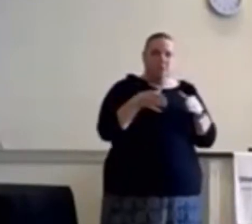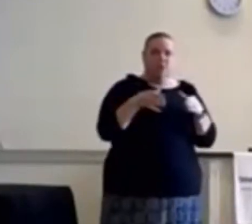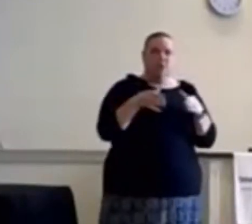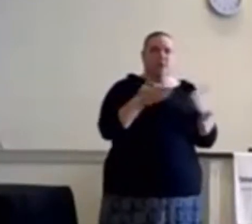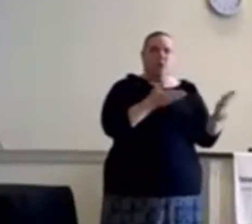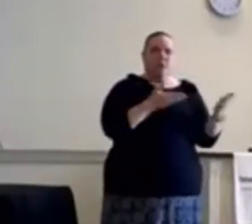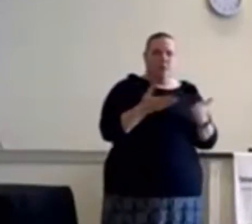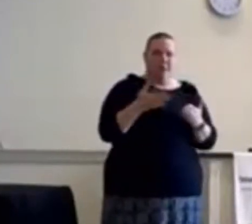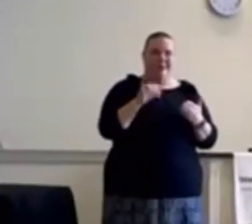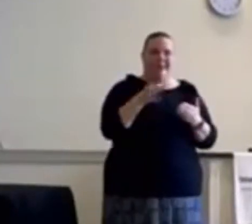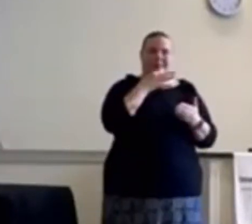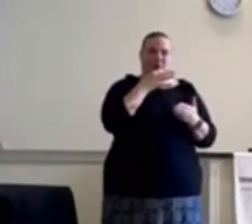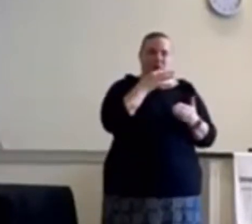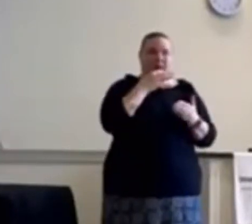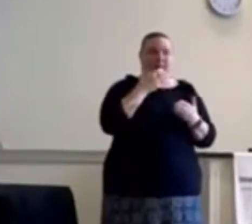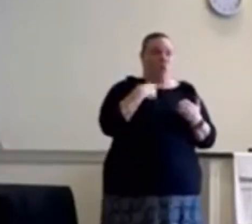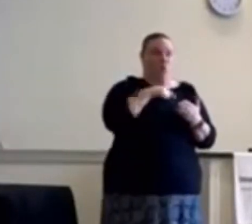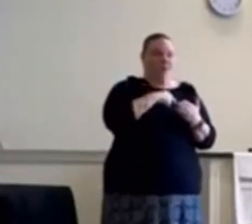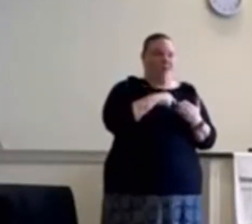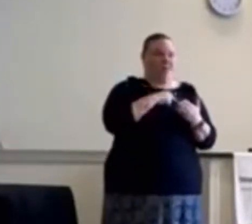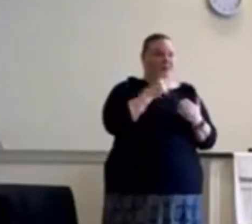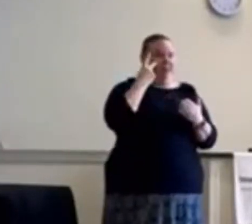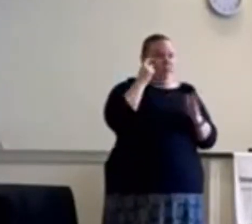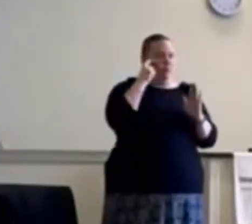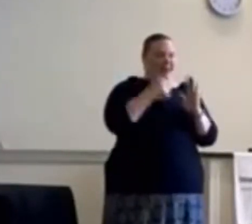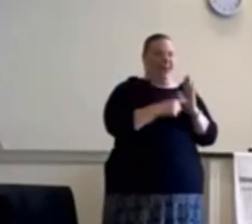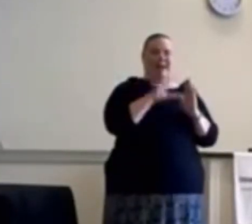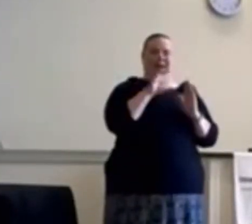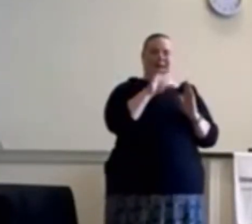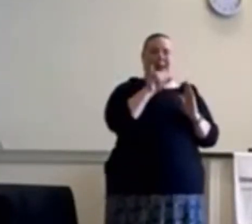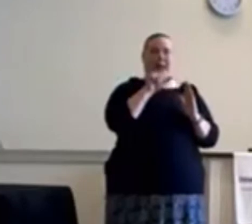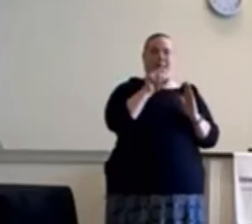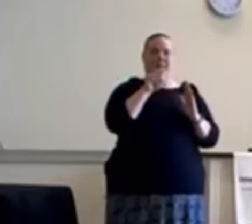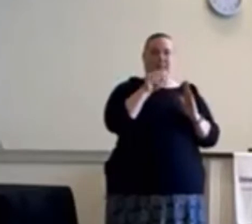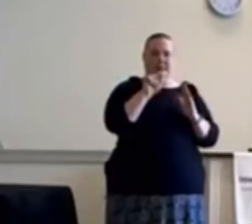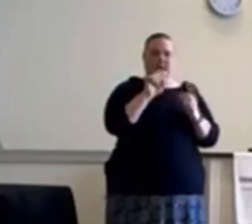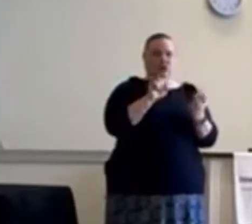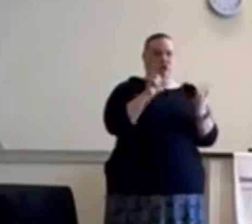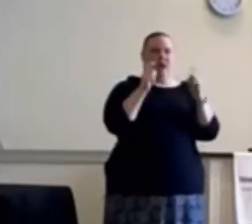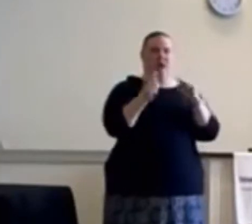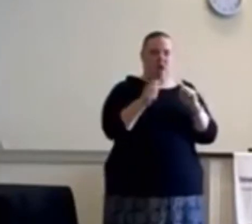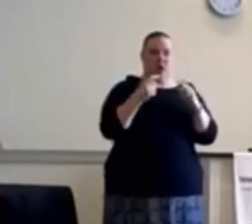climate change adaptation, Human Rights, humanitarian action, strategic